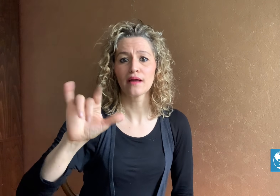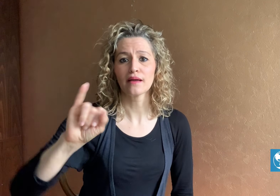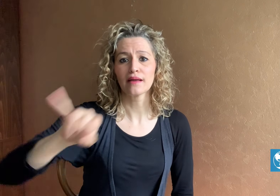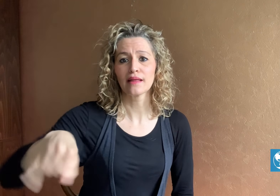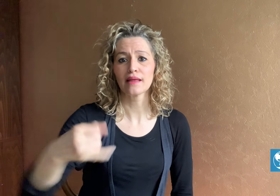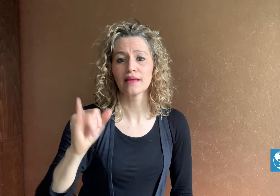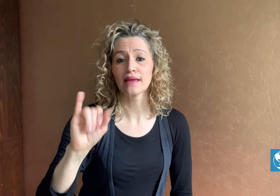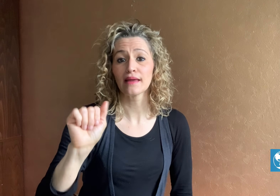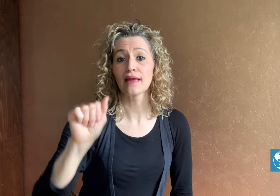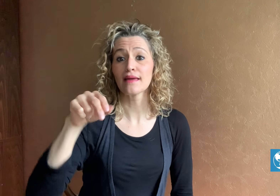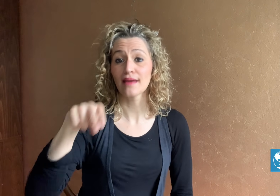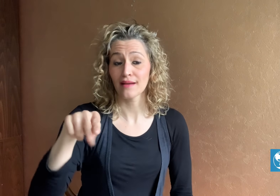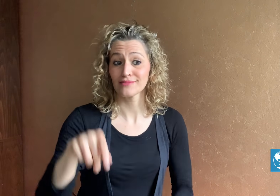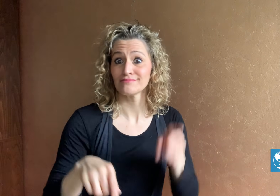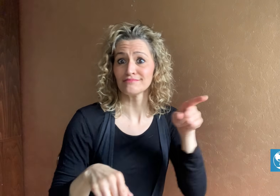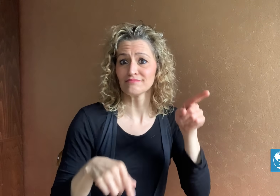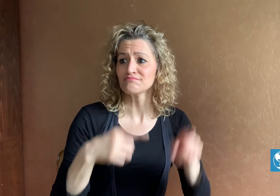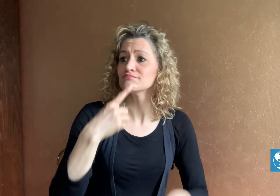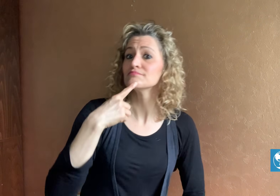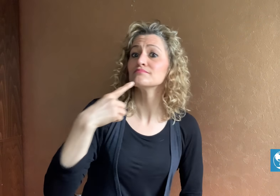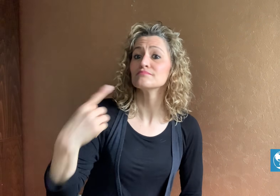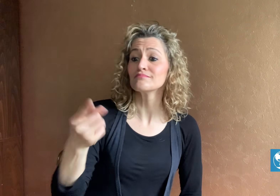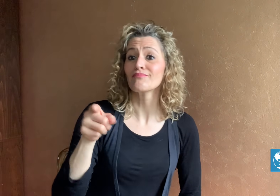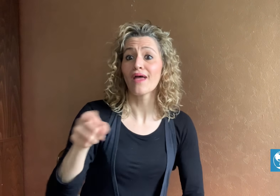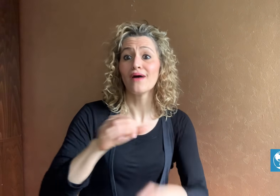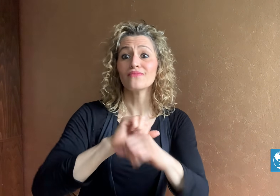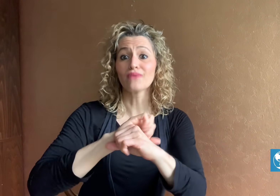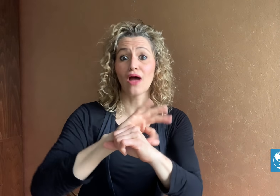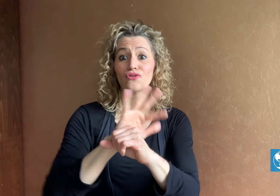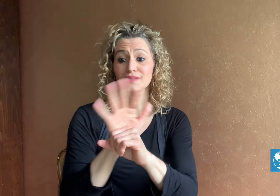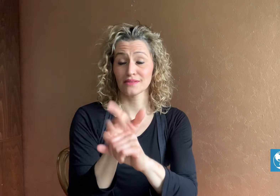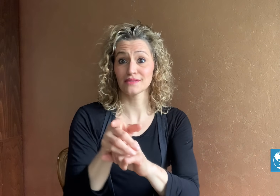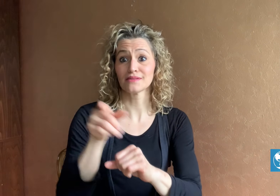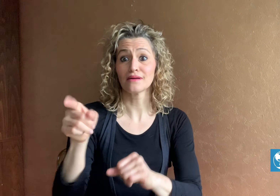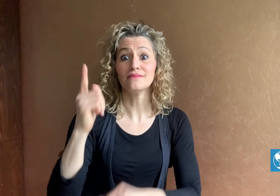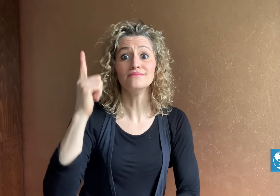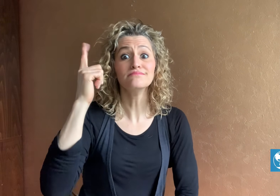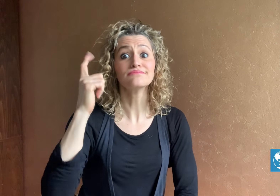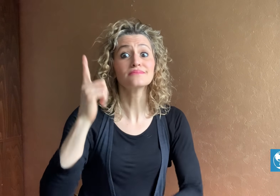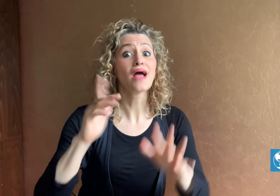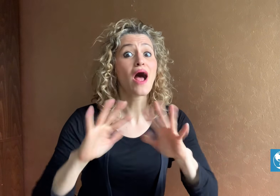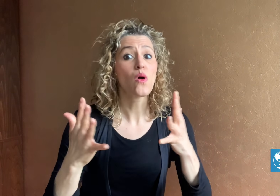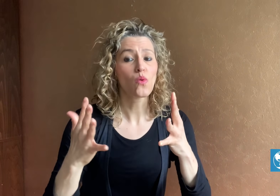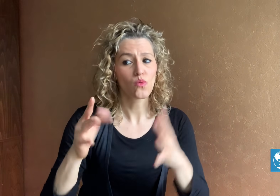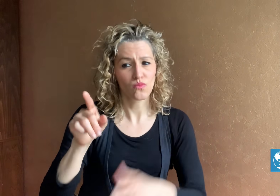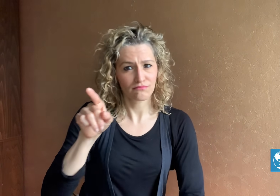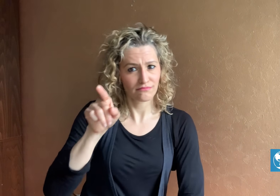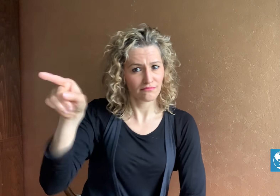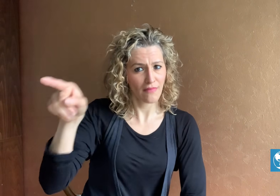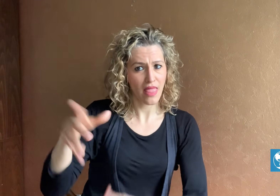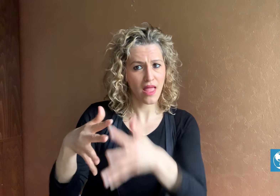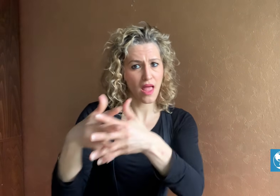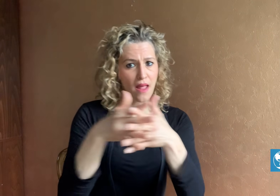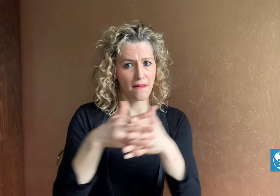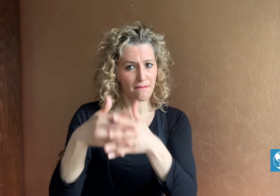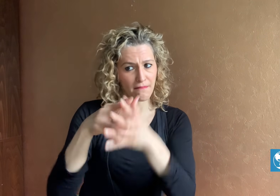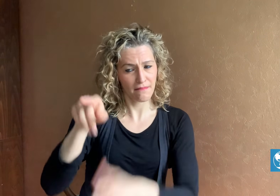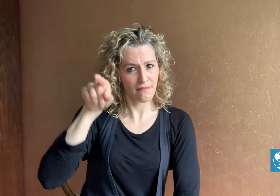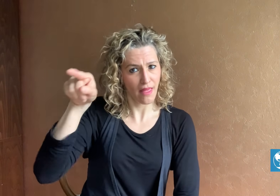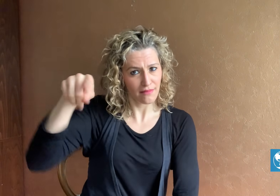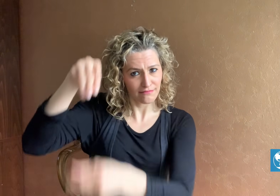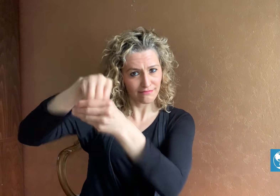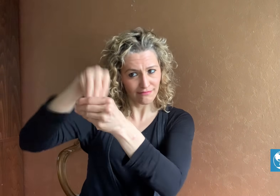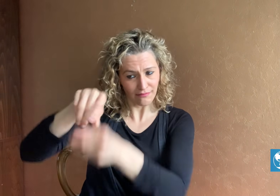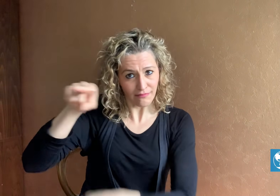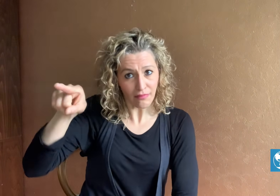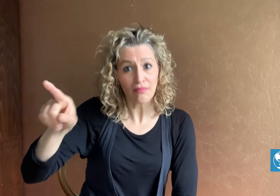on twitter last March that the virus originated